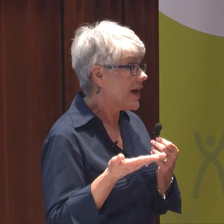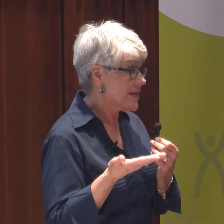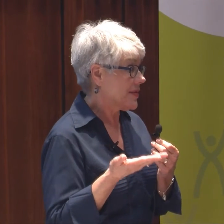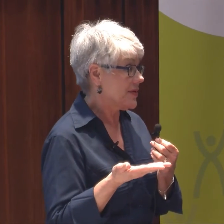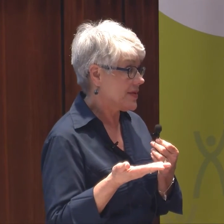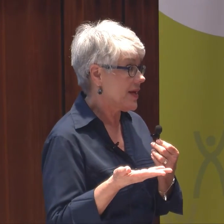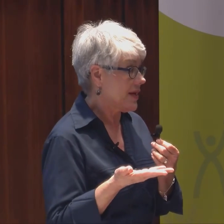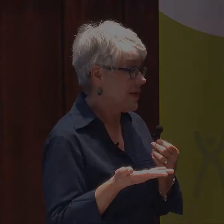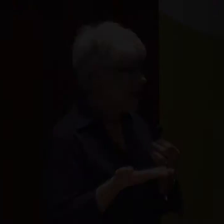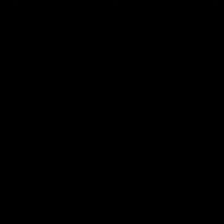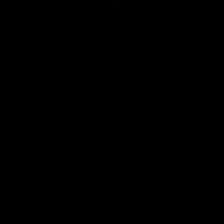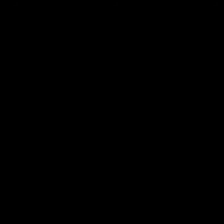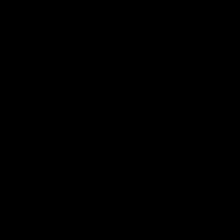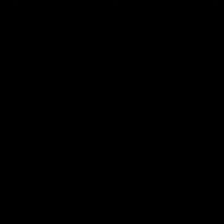hospital said.